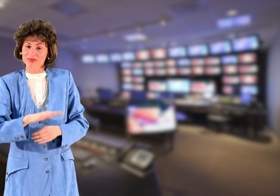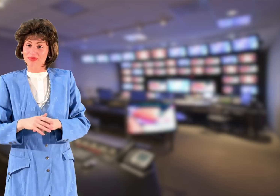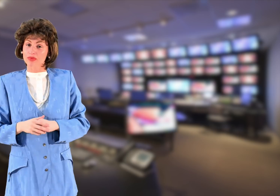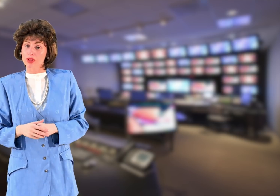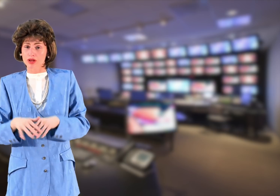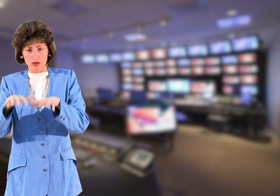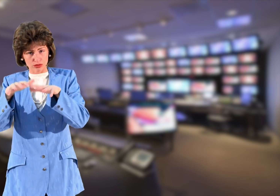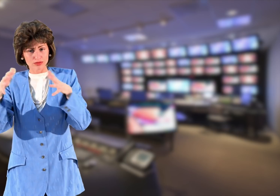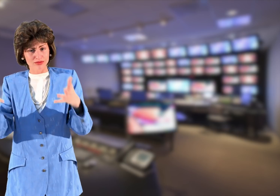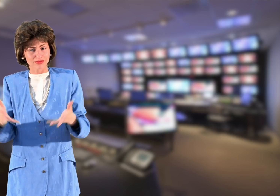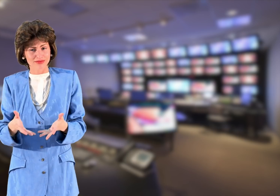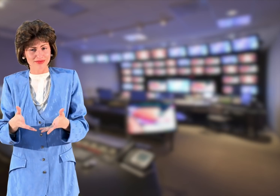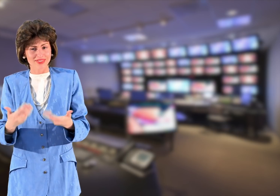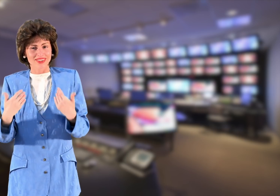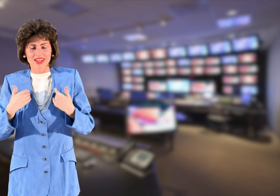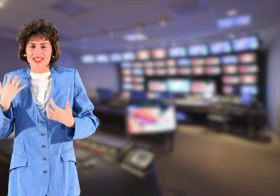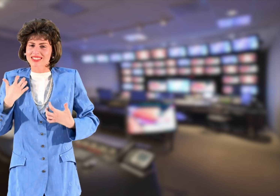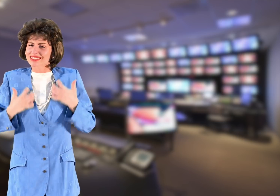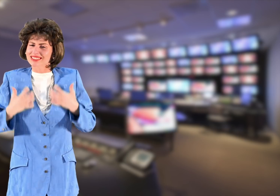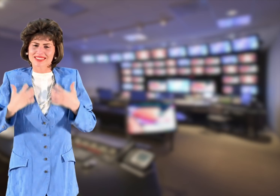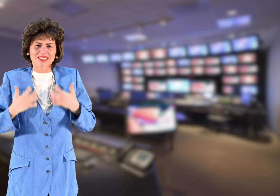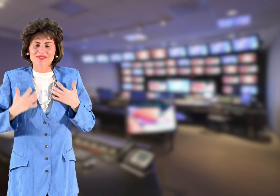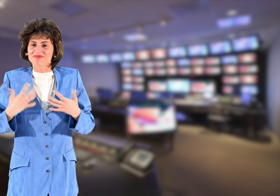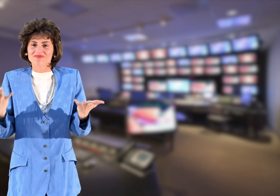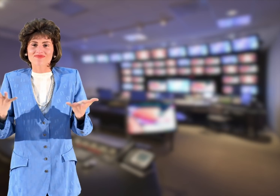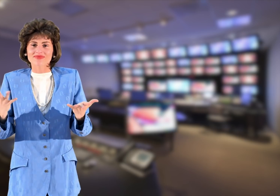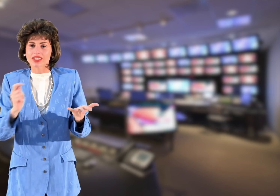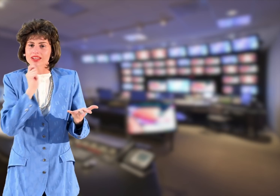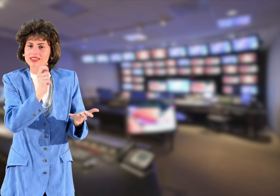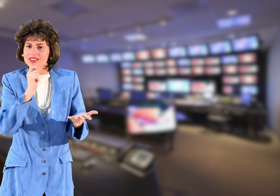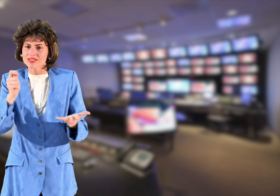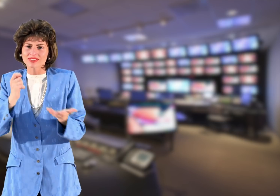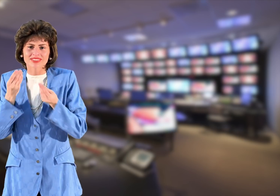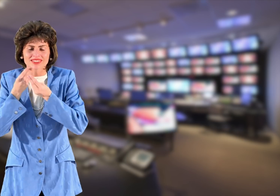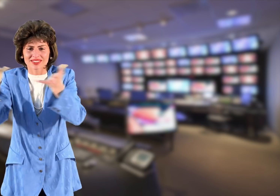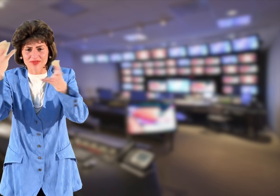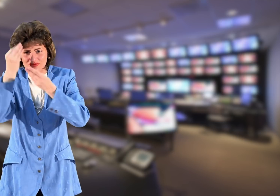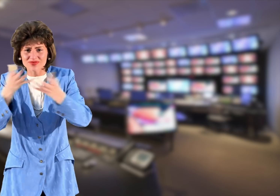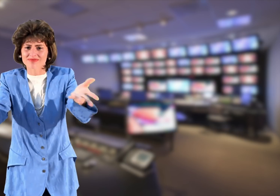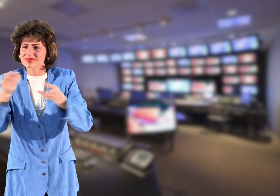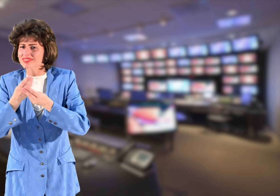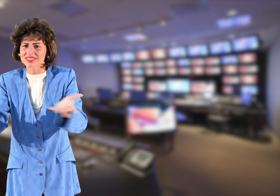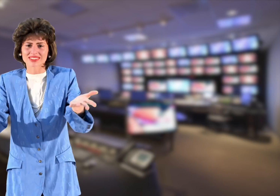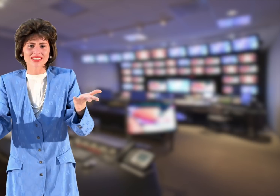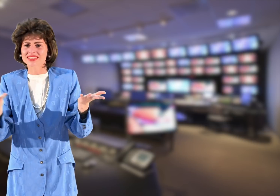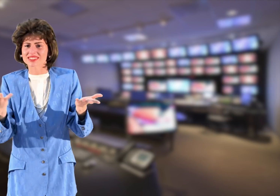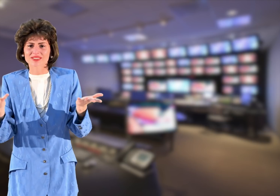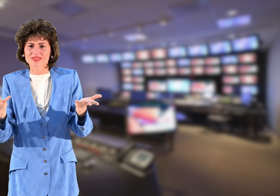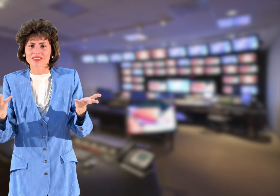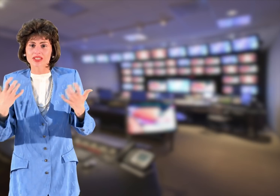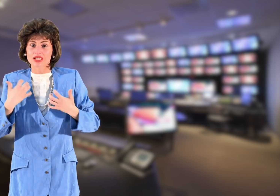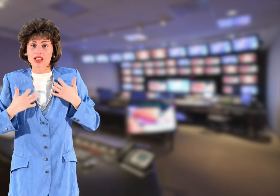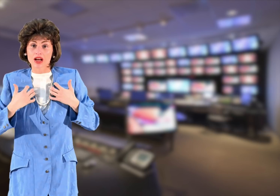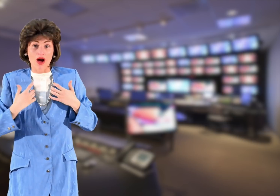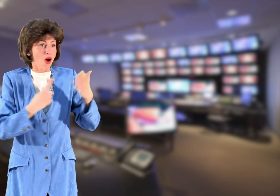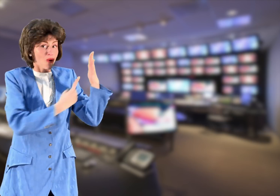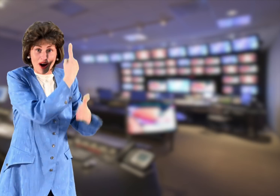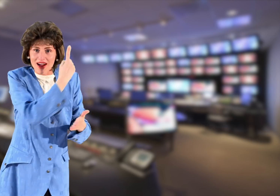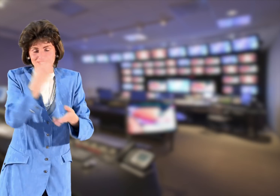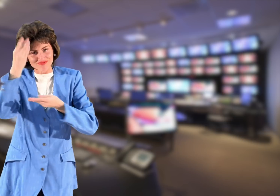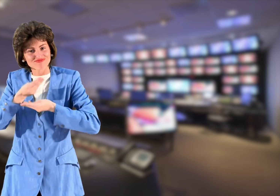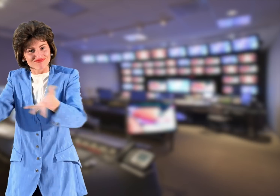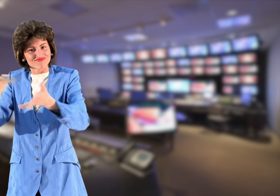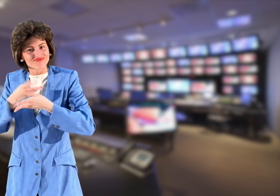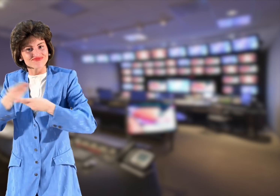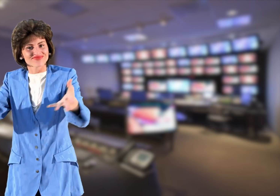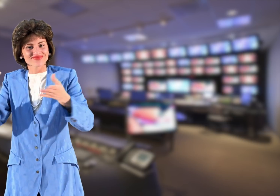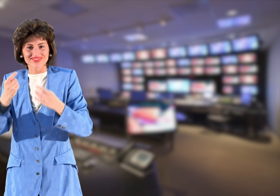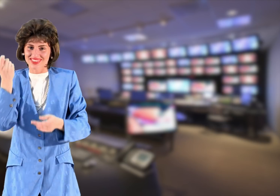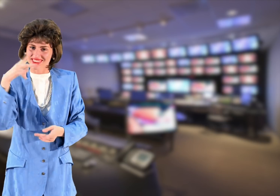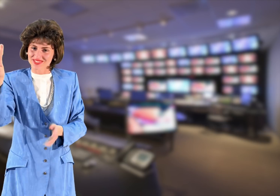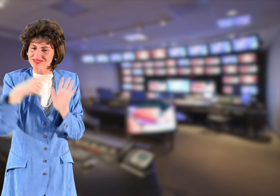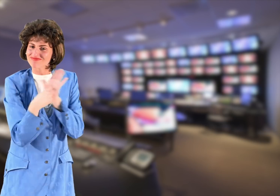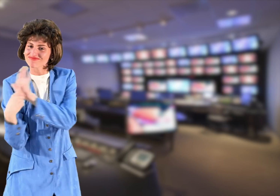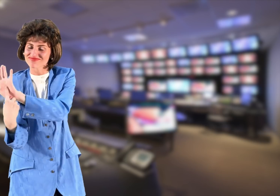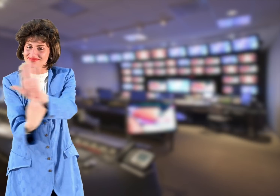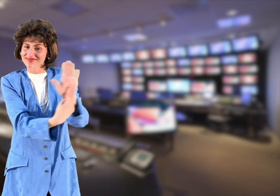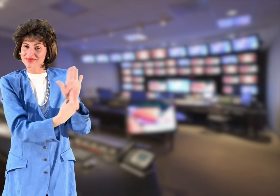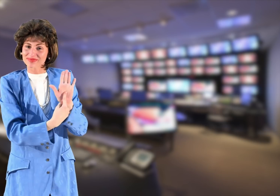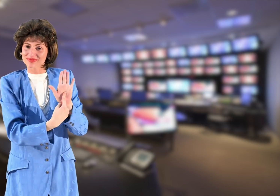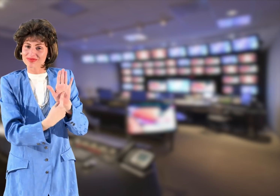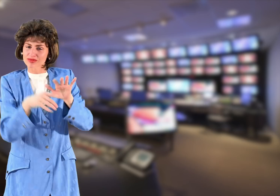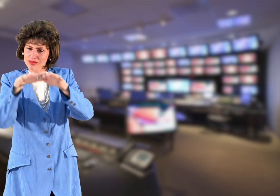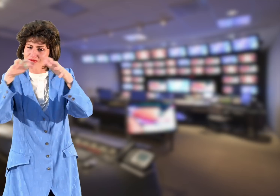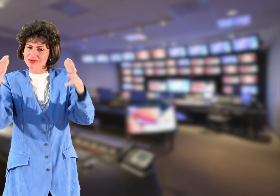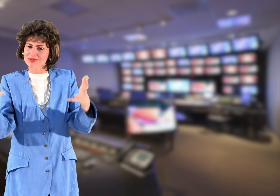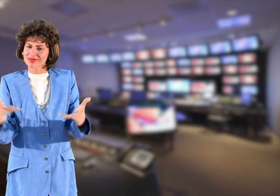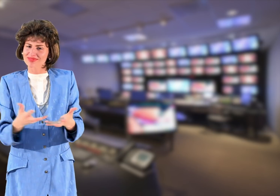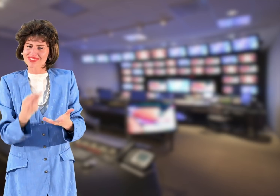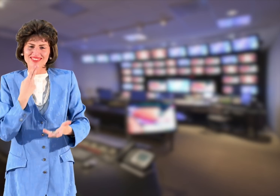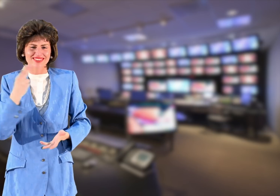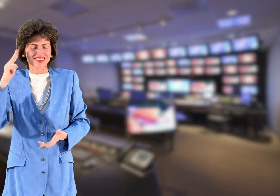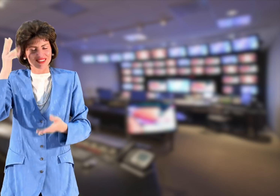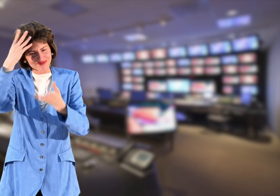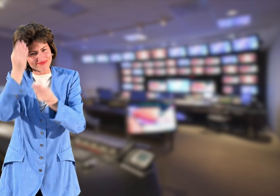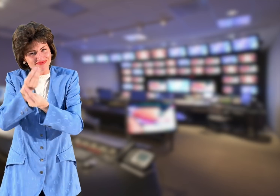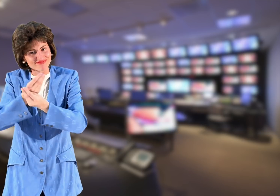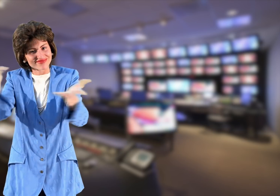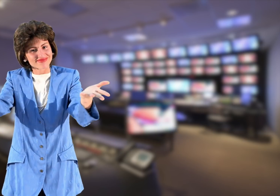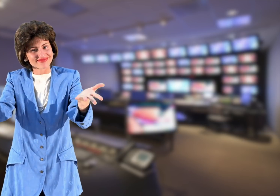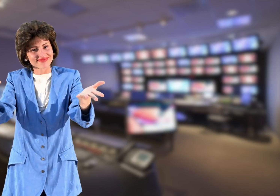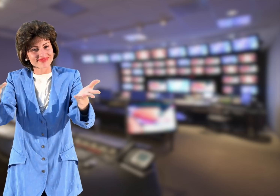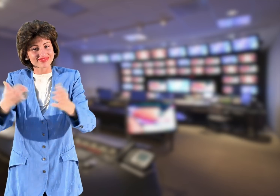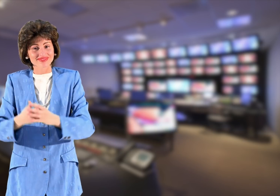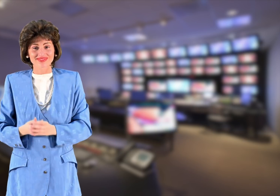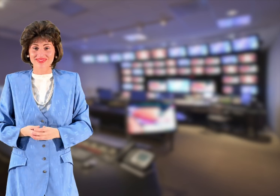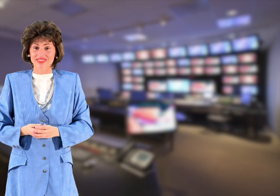We tried to report on exciting major events, and people in the Deaf world.